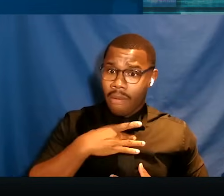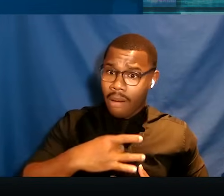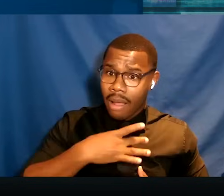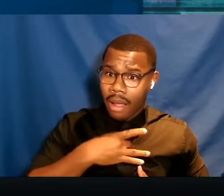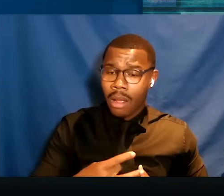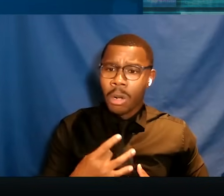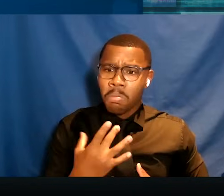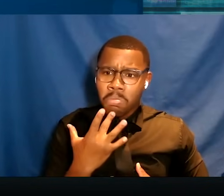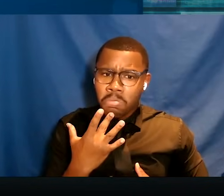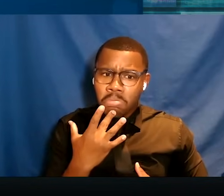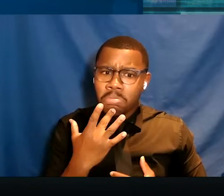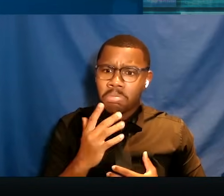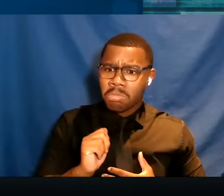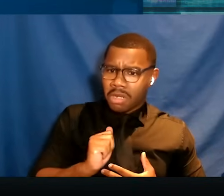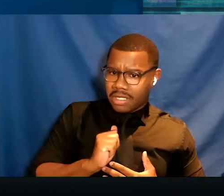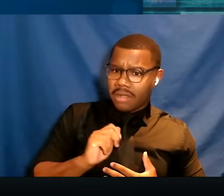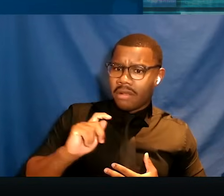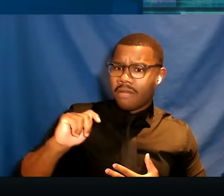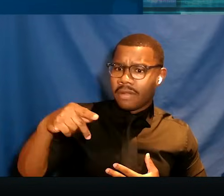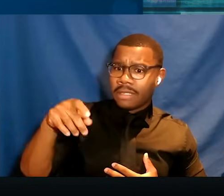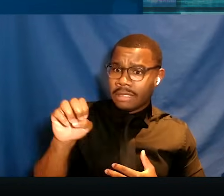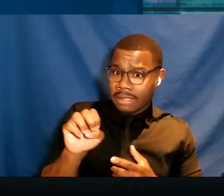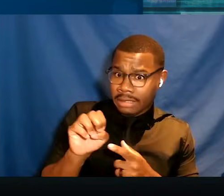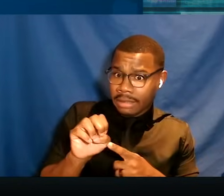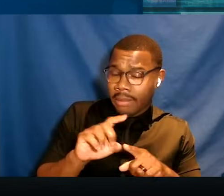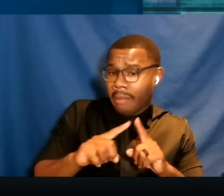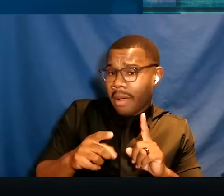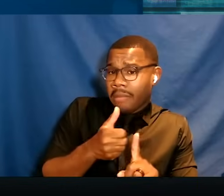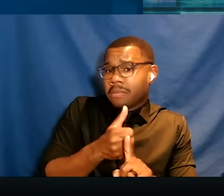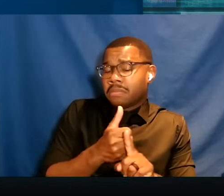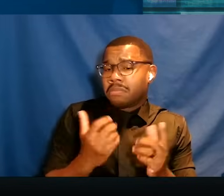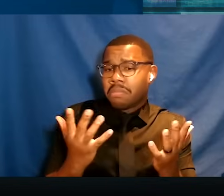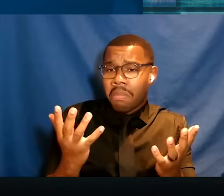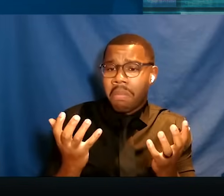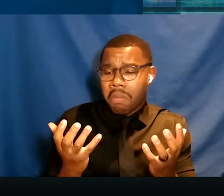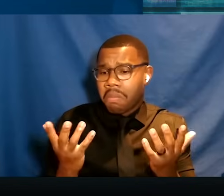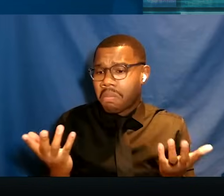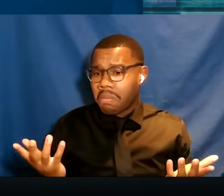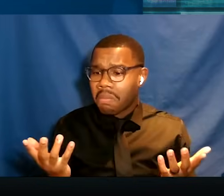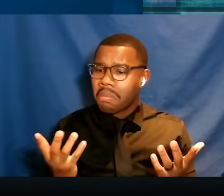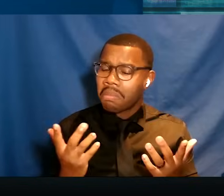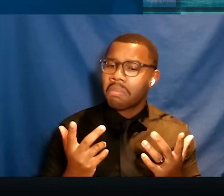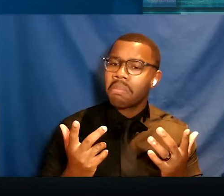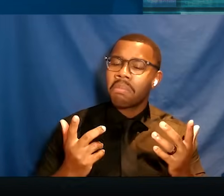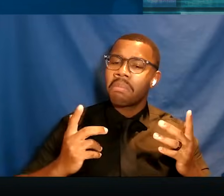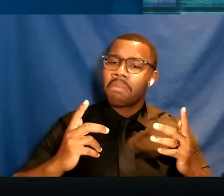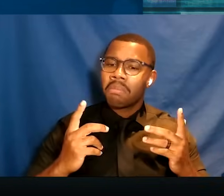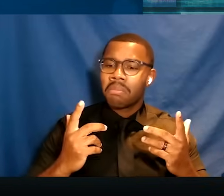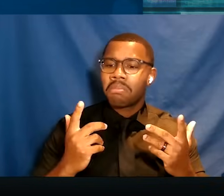to do self-tapes, but who want it to be, you know, within a framework that respects them as artists and just as human beings.